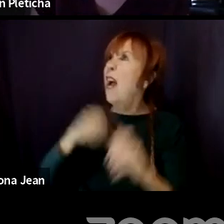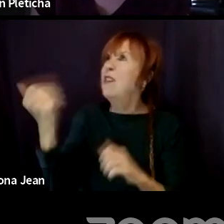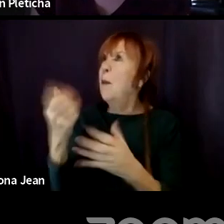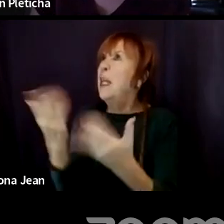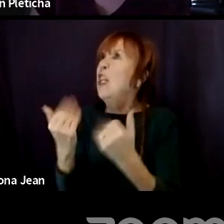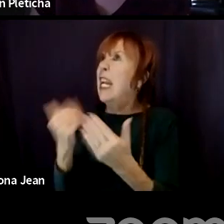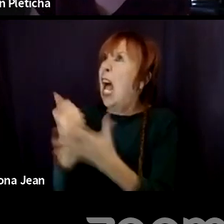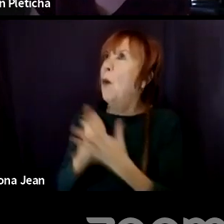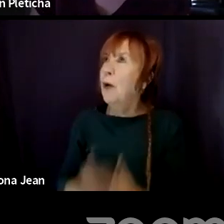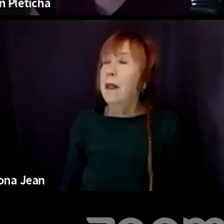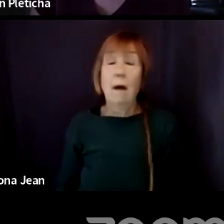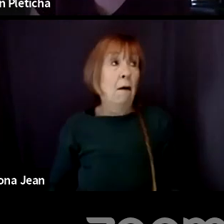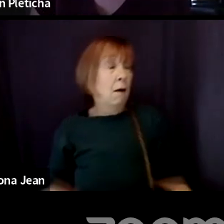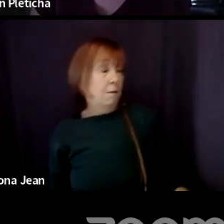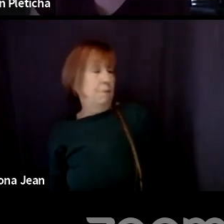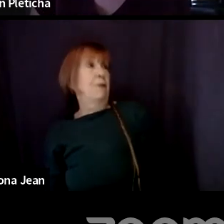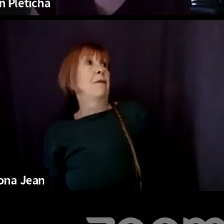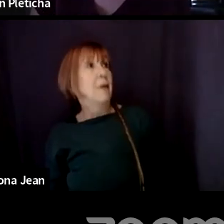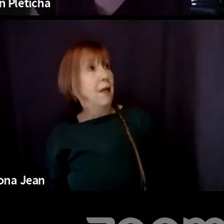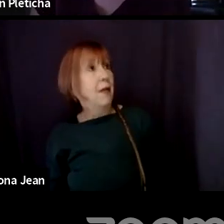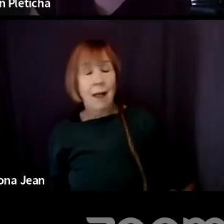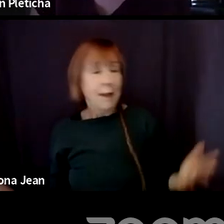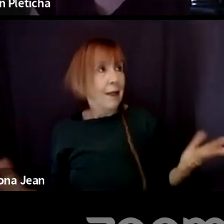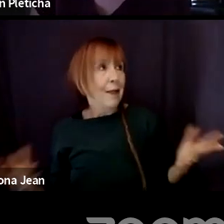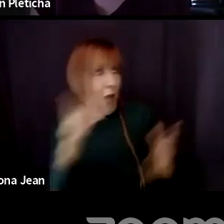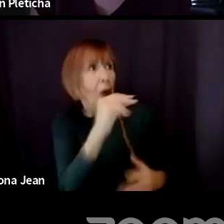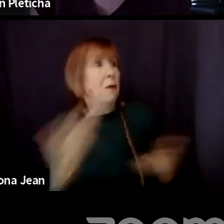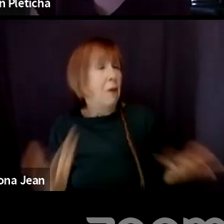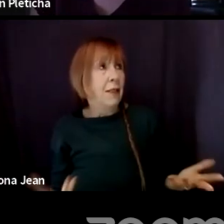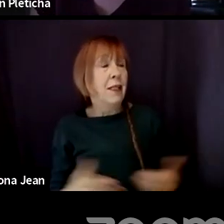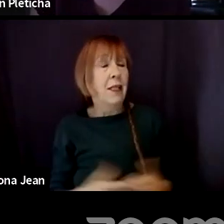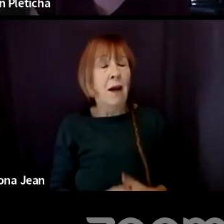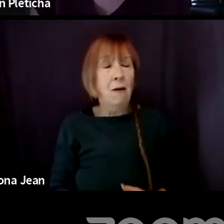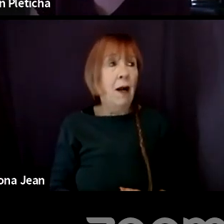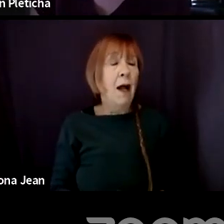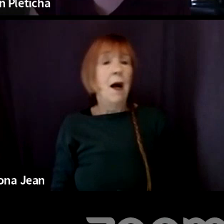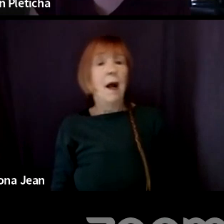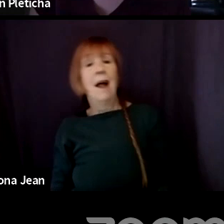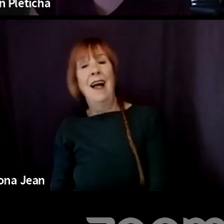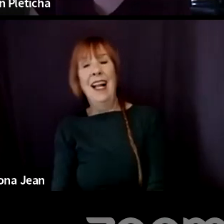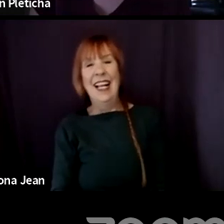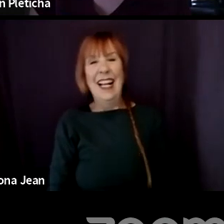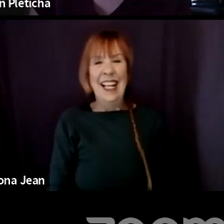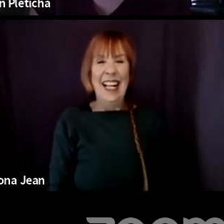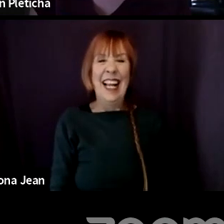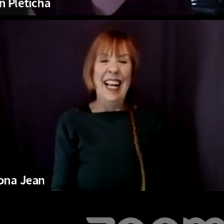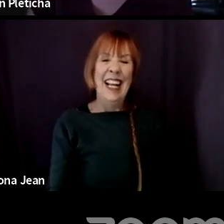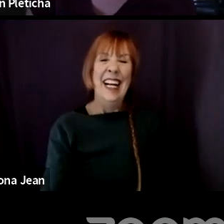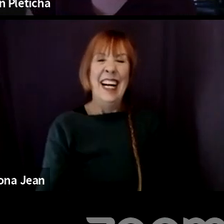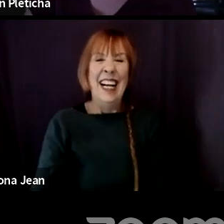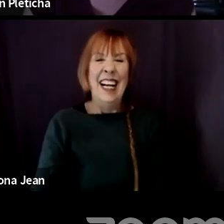And so I guess for me, based on the sponsor of this program, I just tried to you for listening, (mumbles).